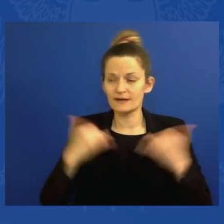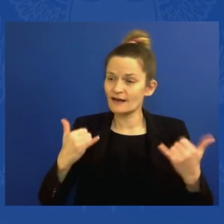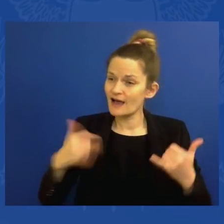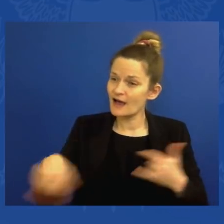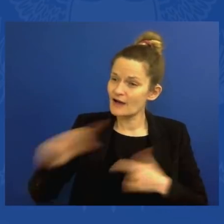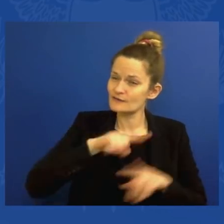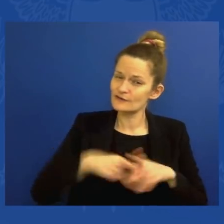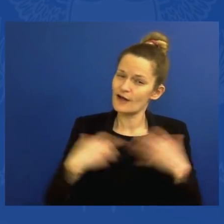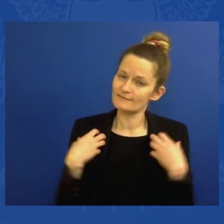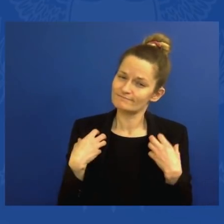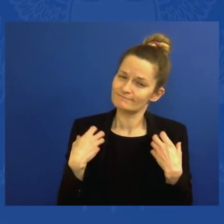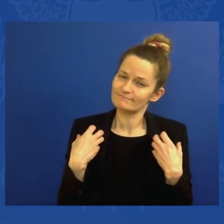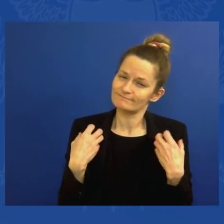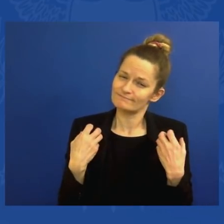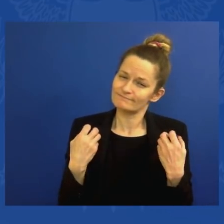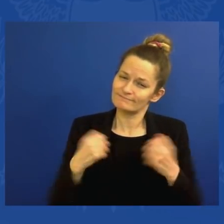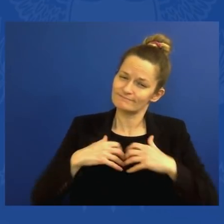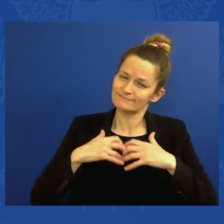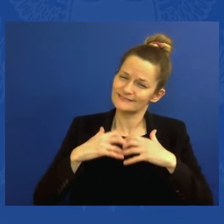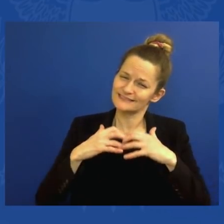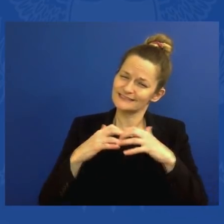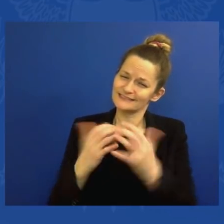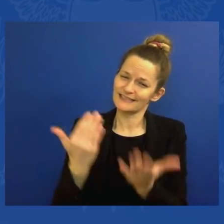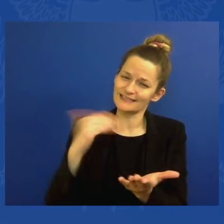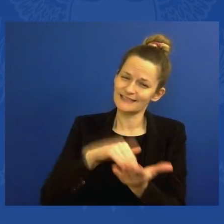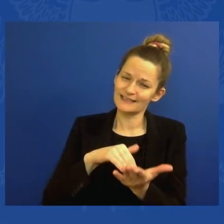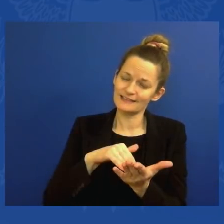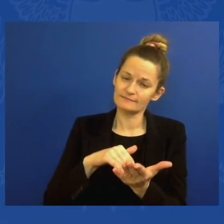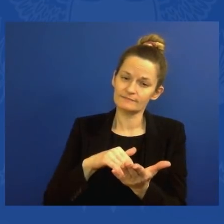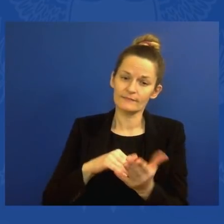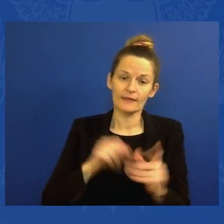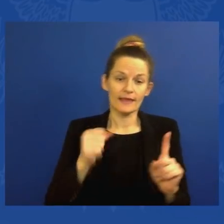I understand. Our top priority must be getting prices under control.